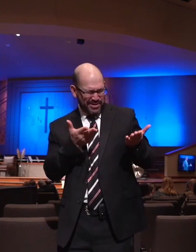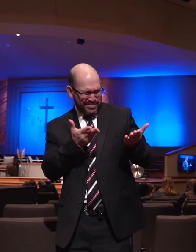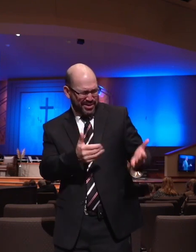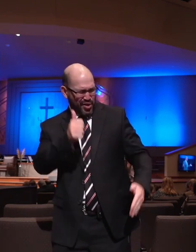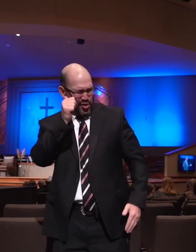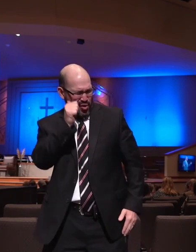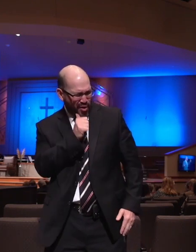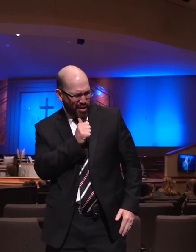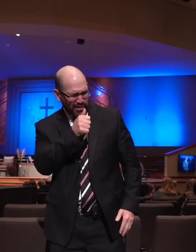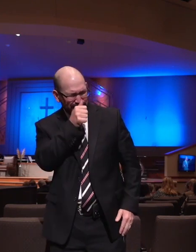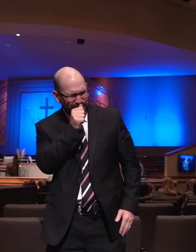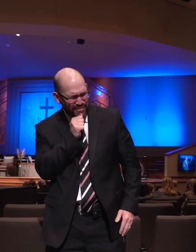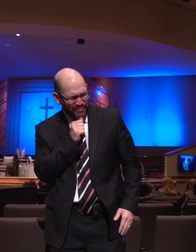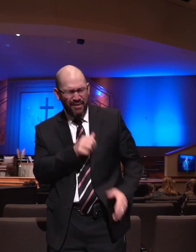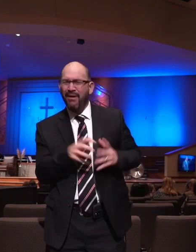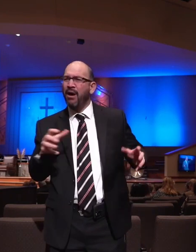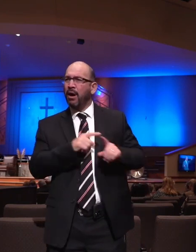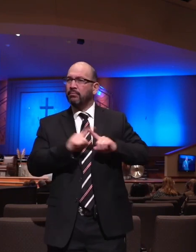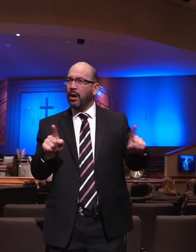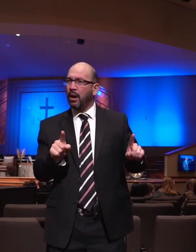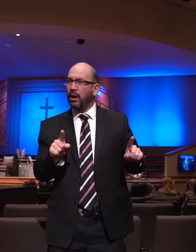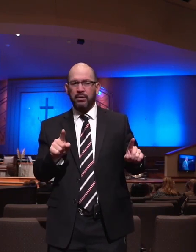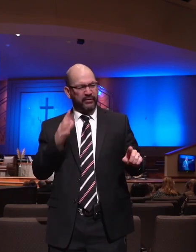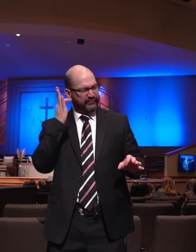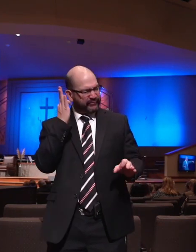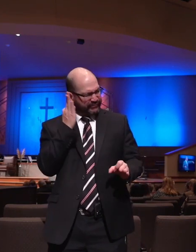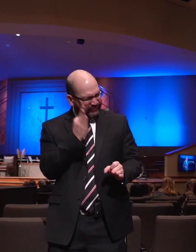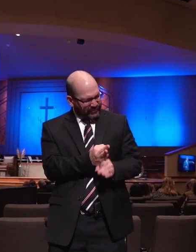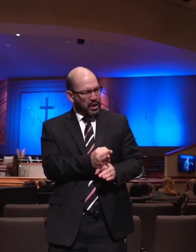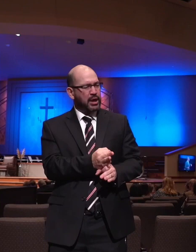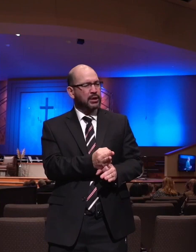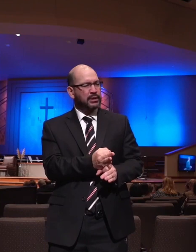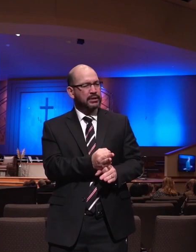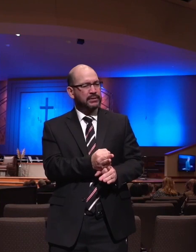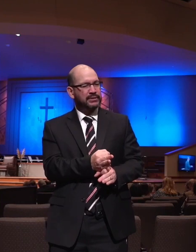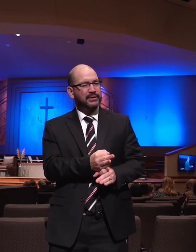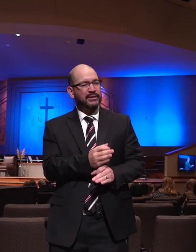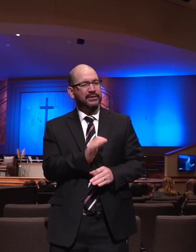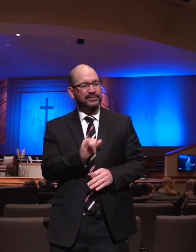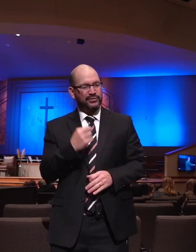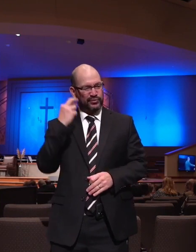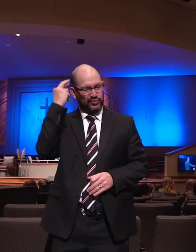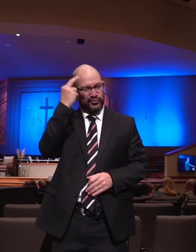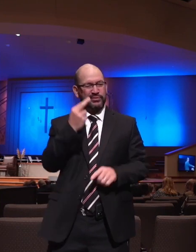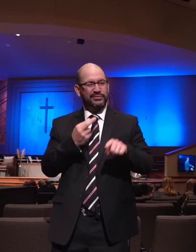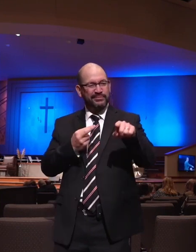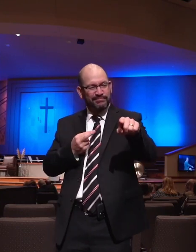else her faith was the reason why the only leper at the time of Elisha is